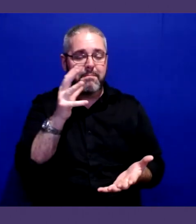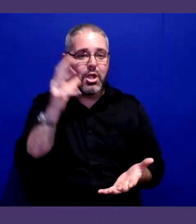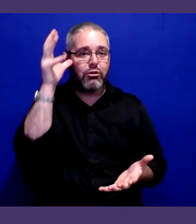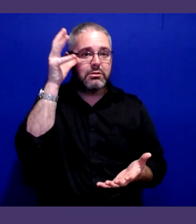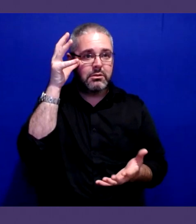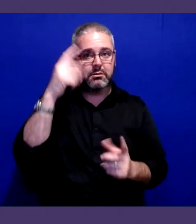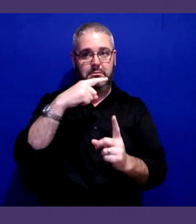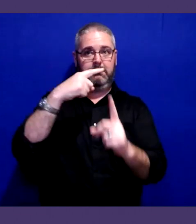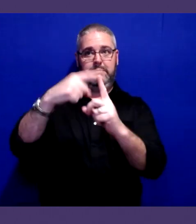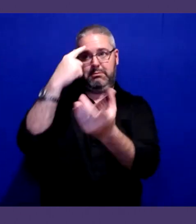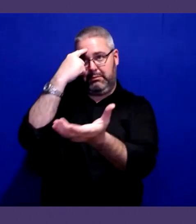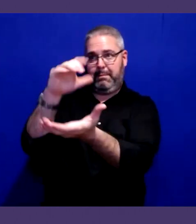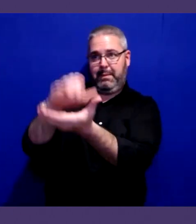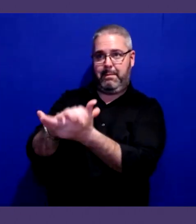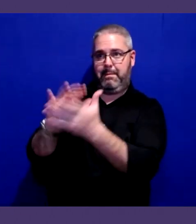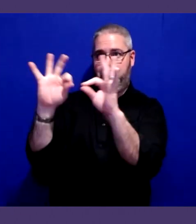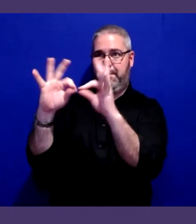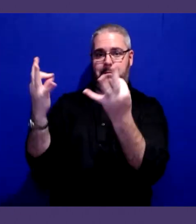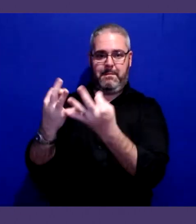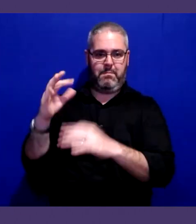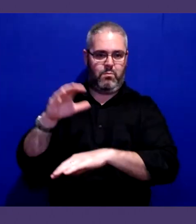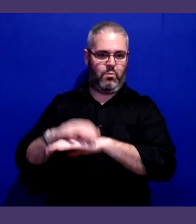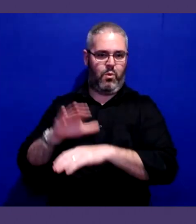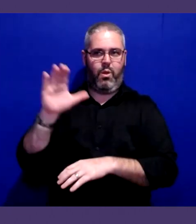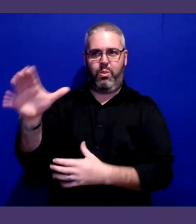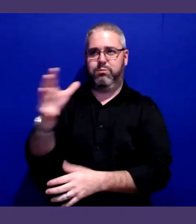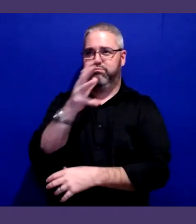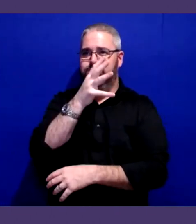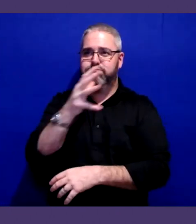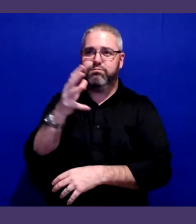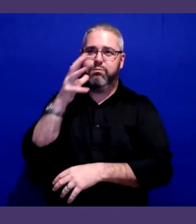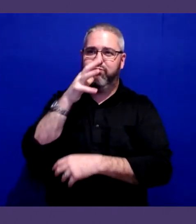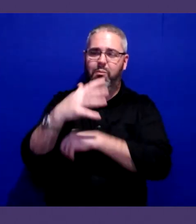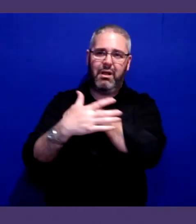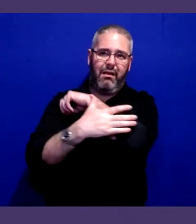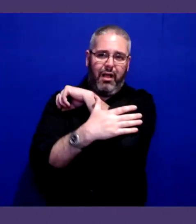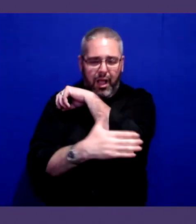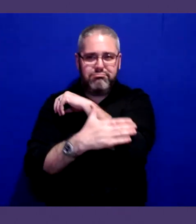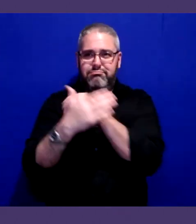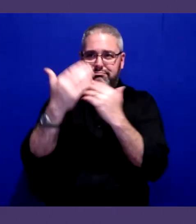on their rural farm with limited, expensive internet.